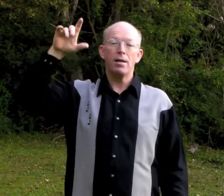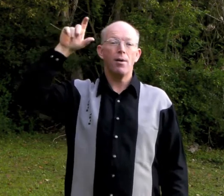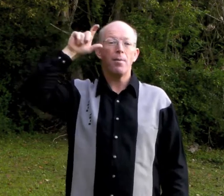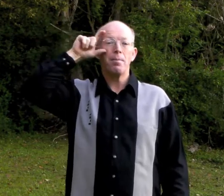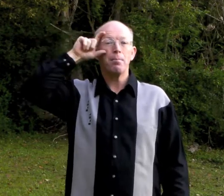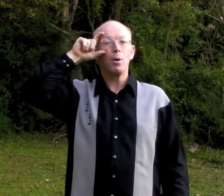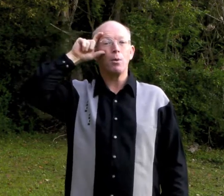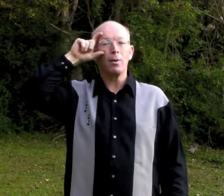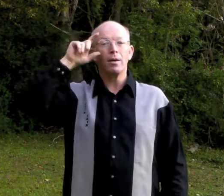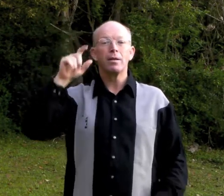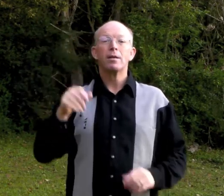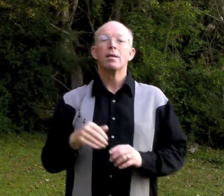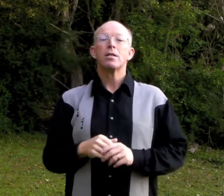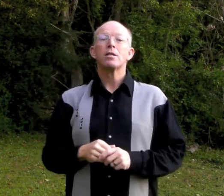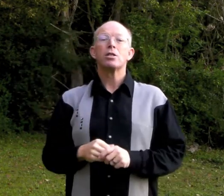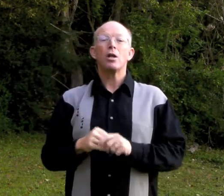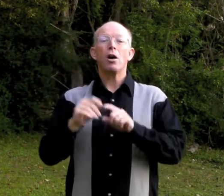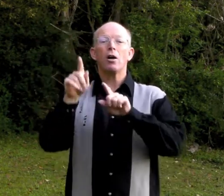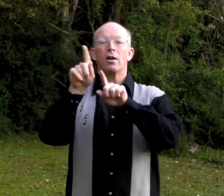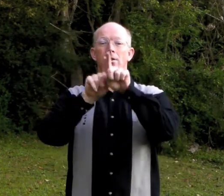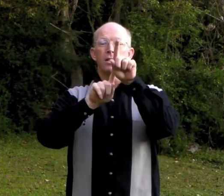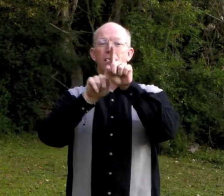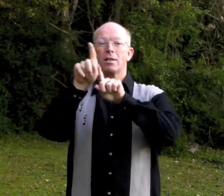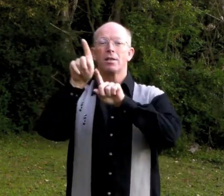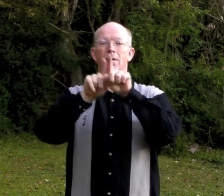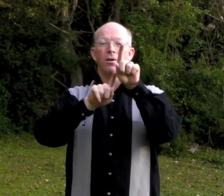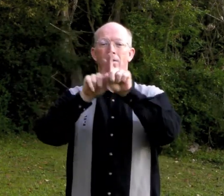SUN MOON STARS